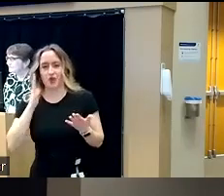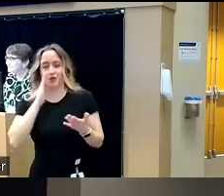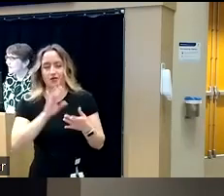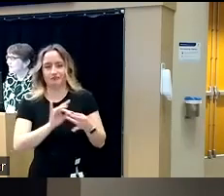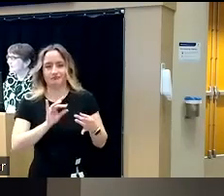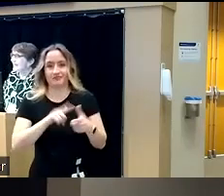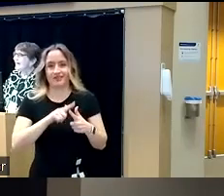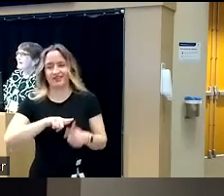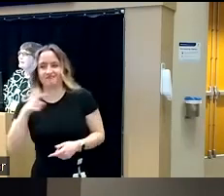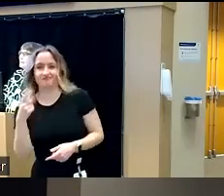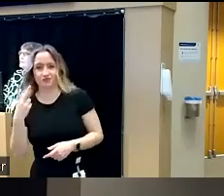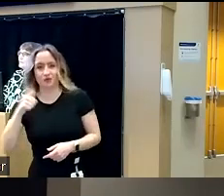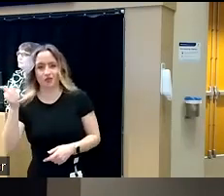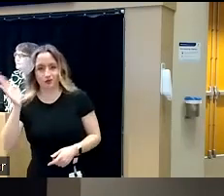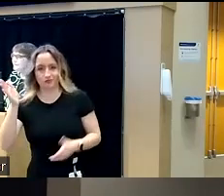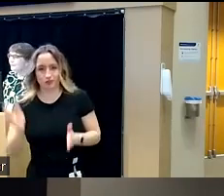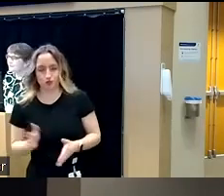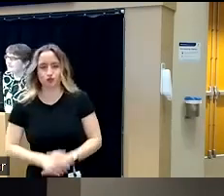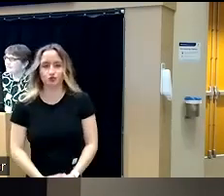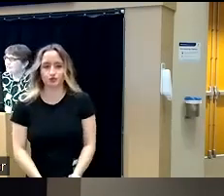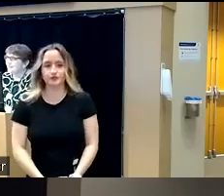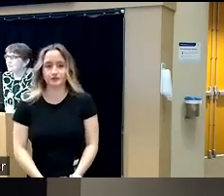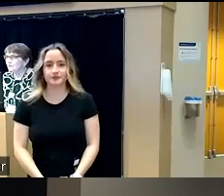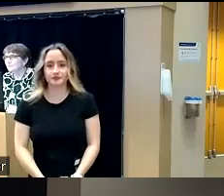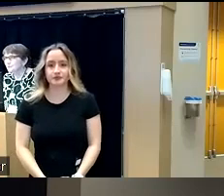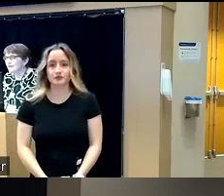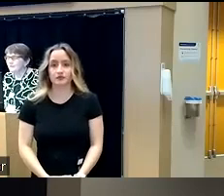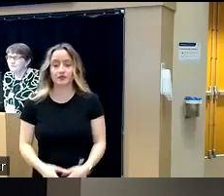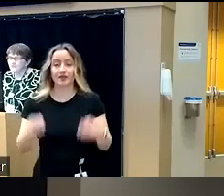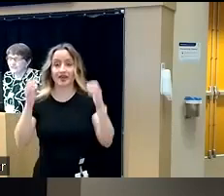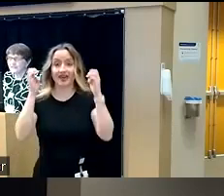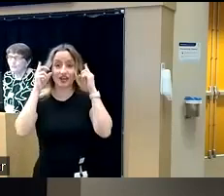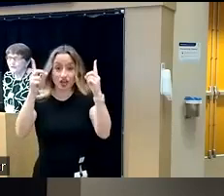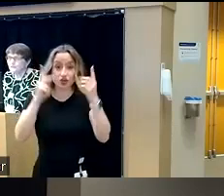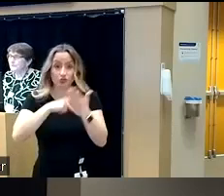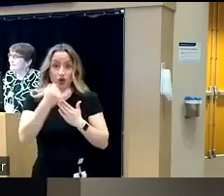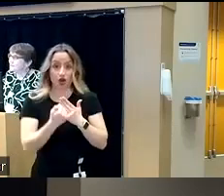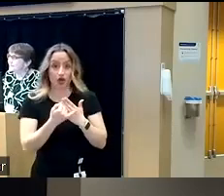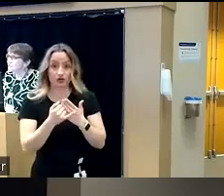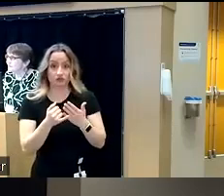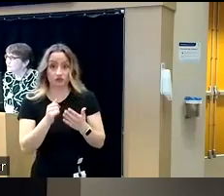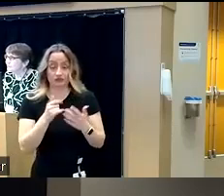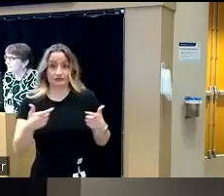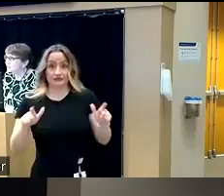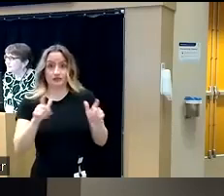speakers are one of our very important educational Pro projects was the patient instructor project